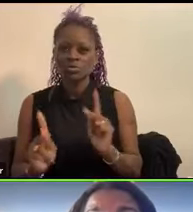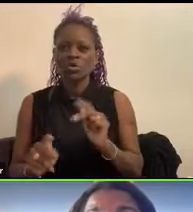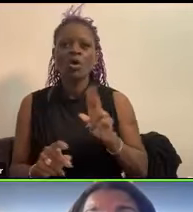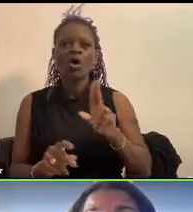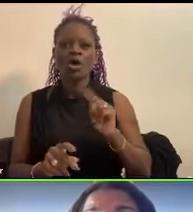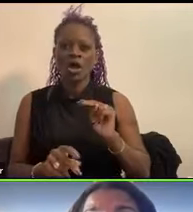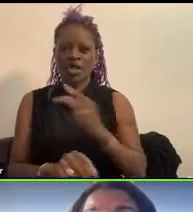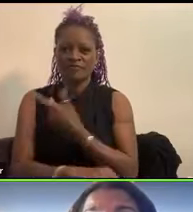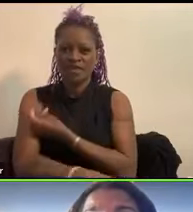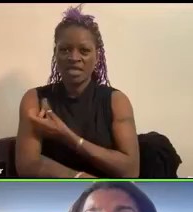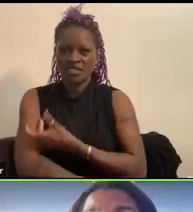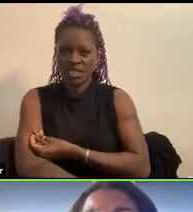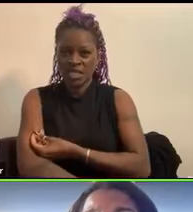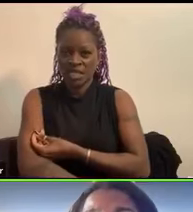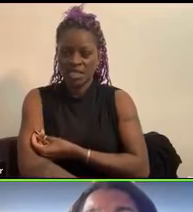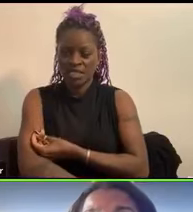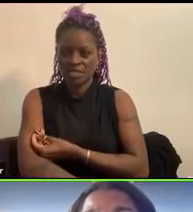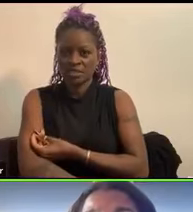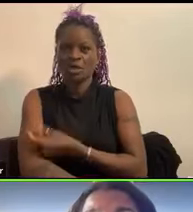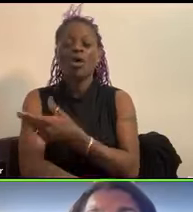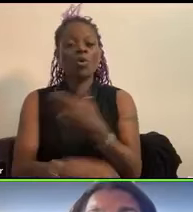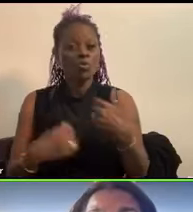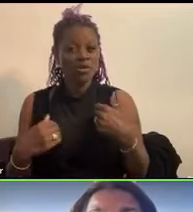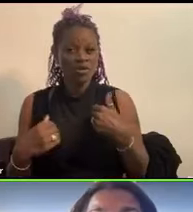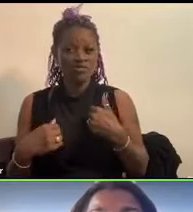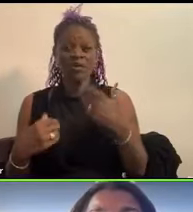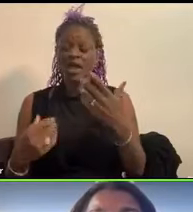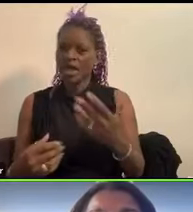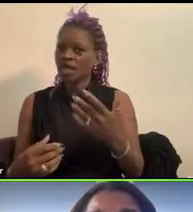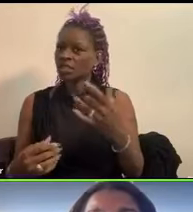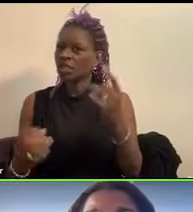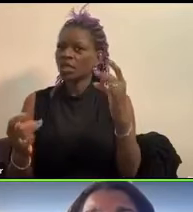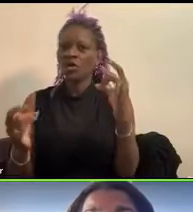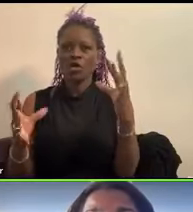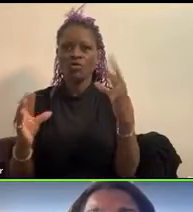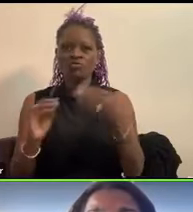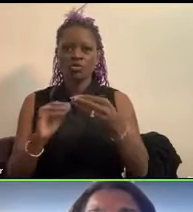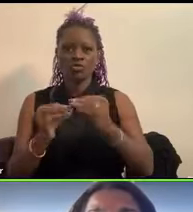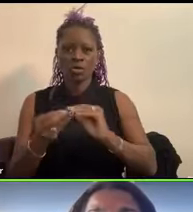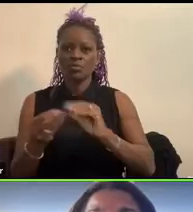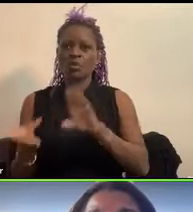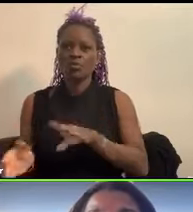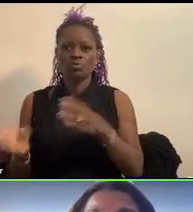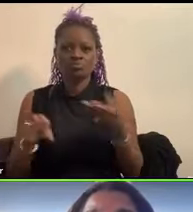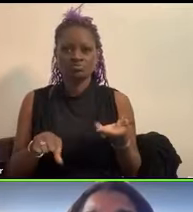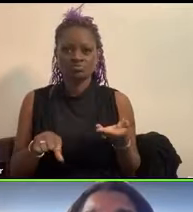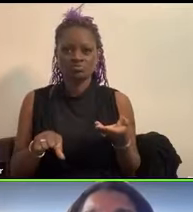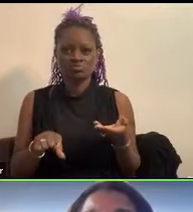increase in the number of combat related deaths in our county. This troubling trend coincides with the